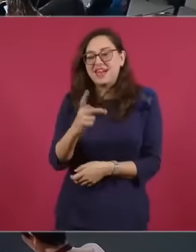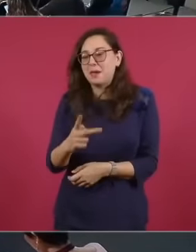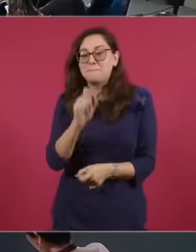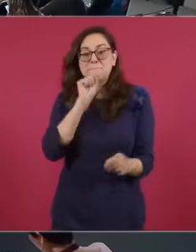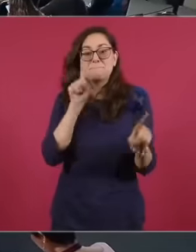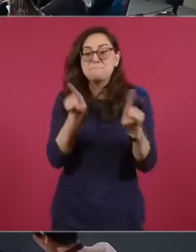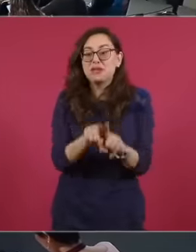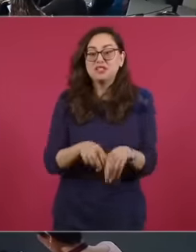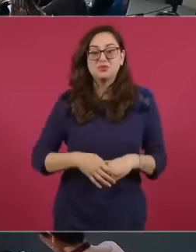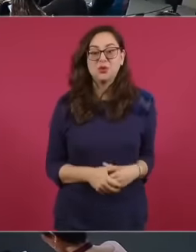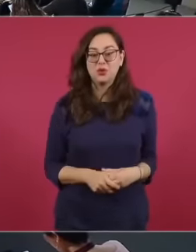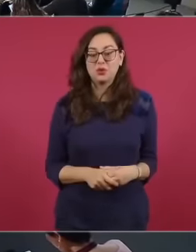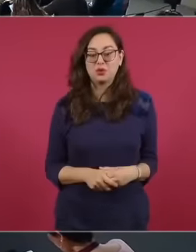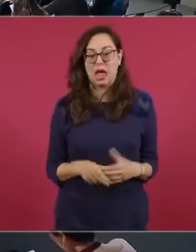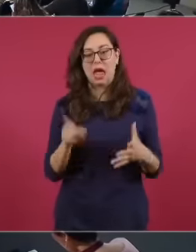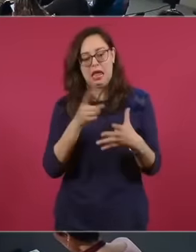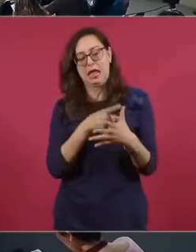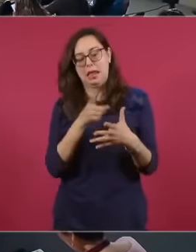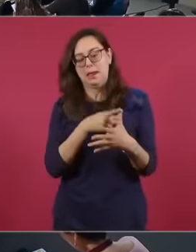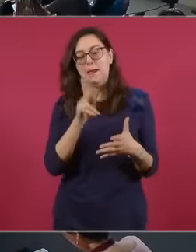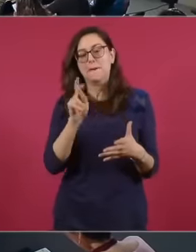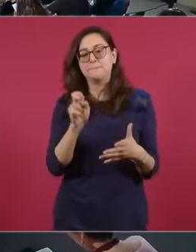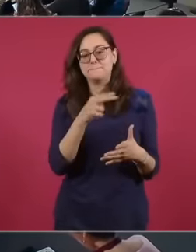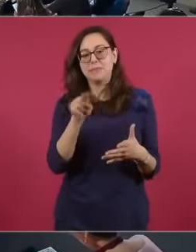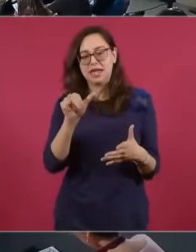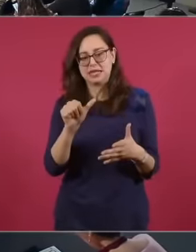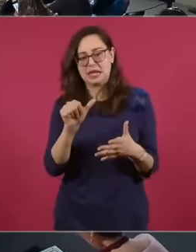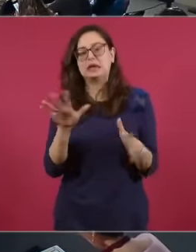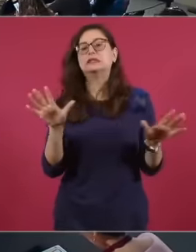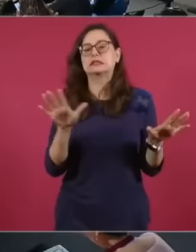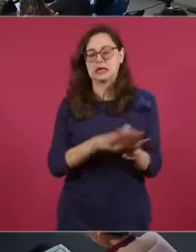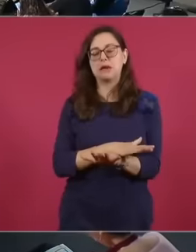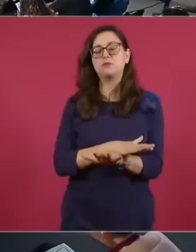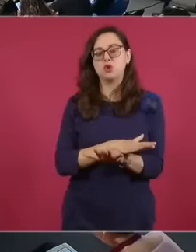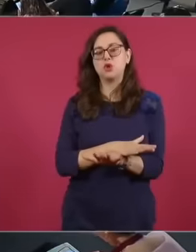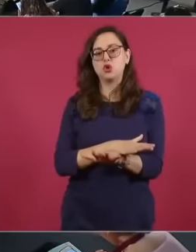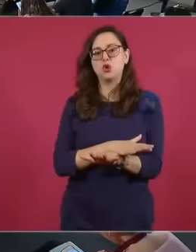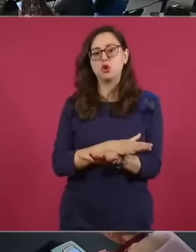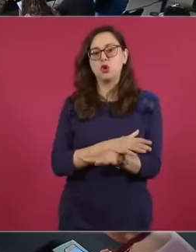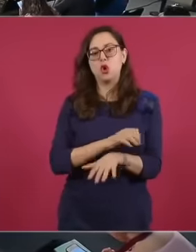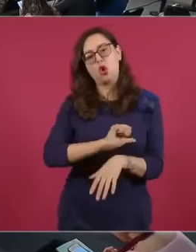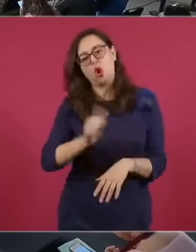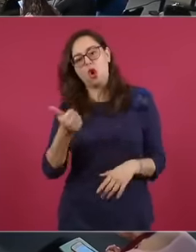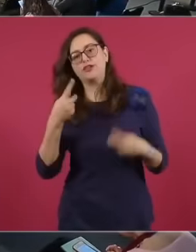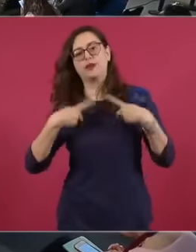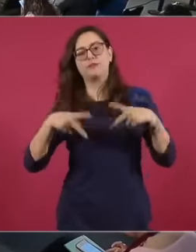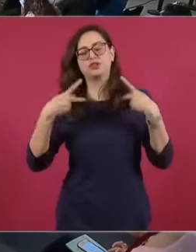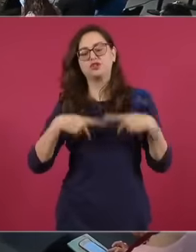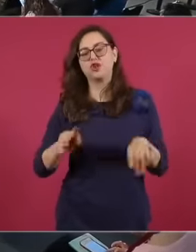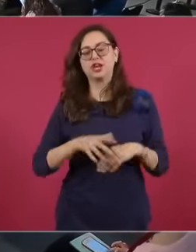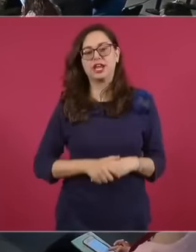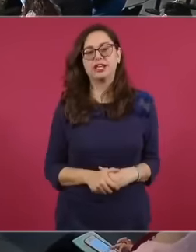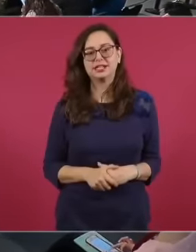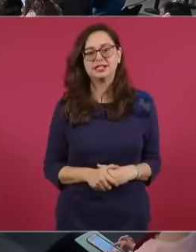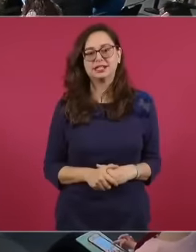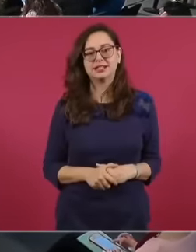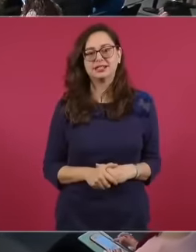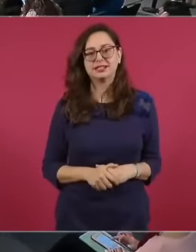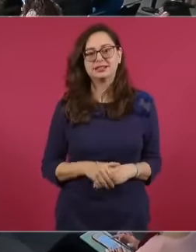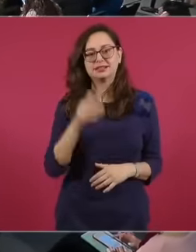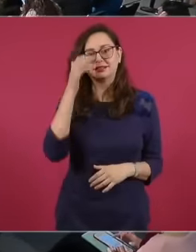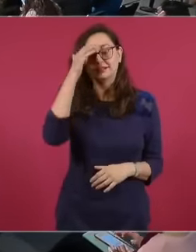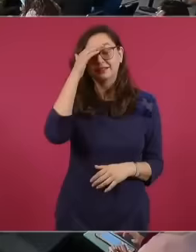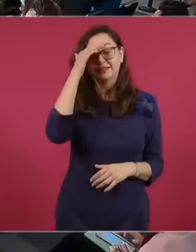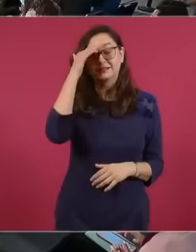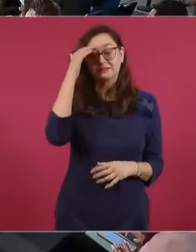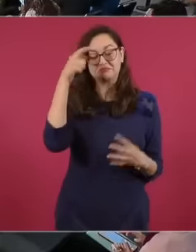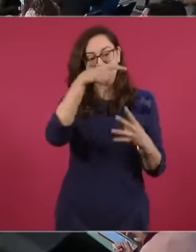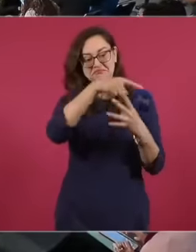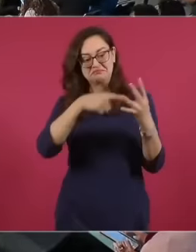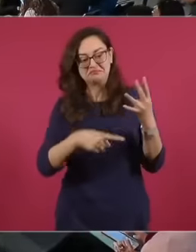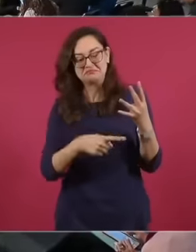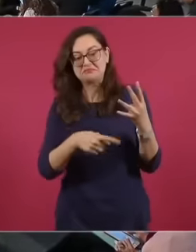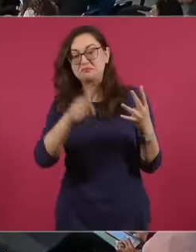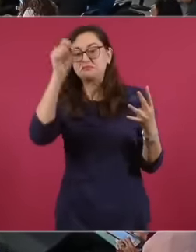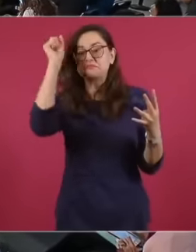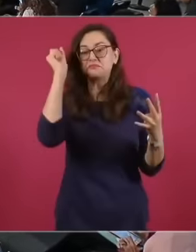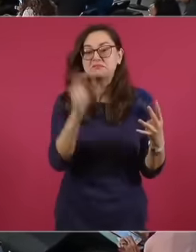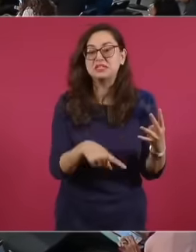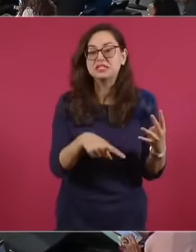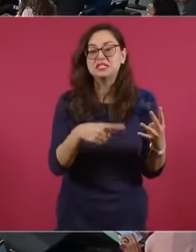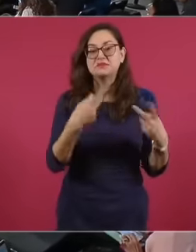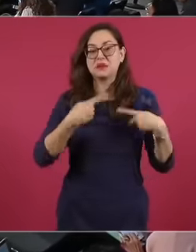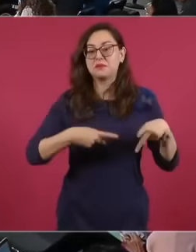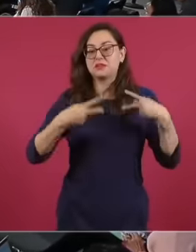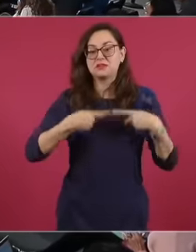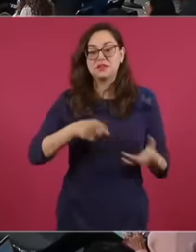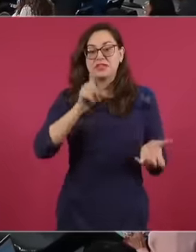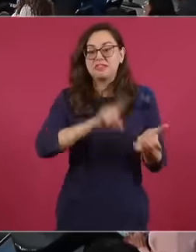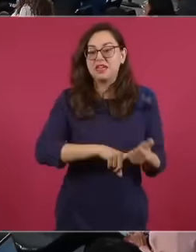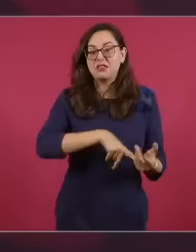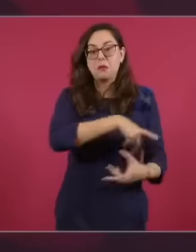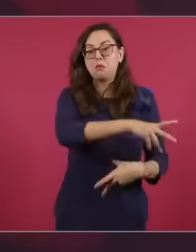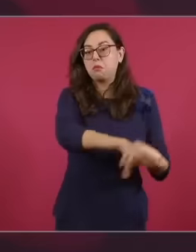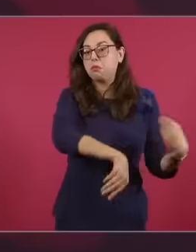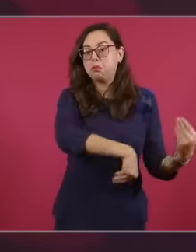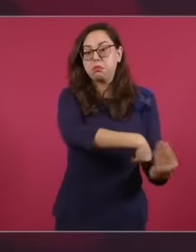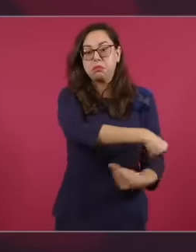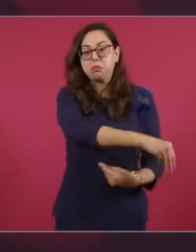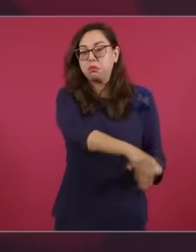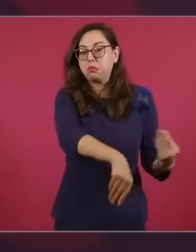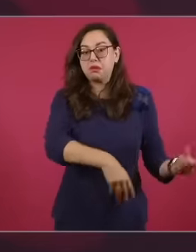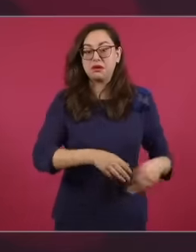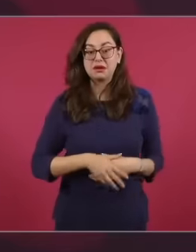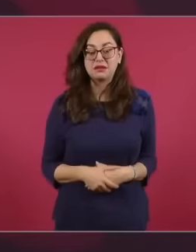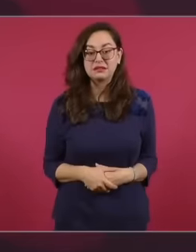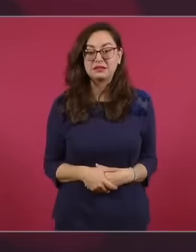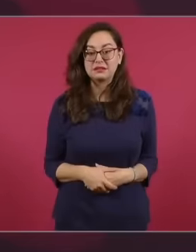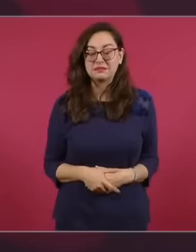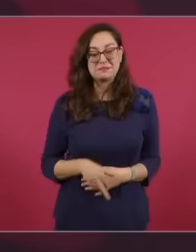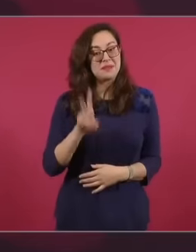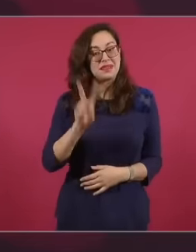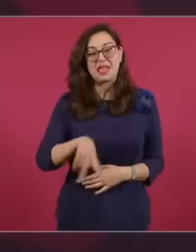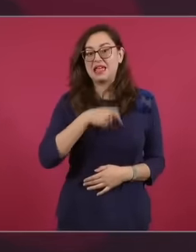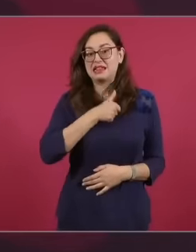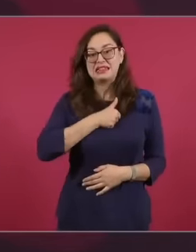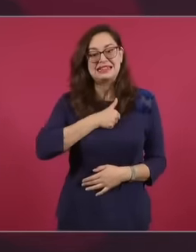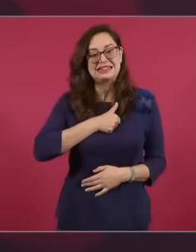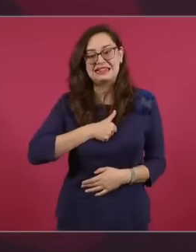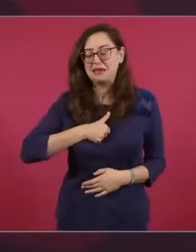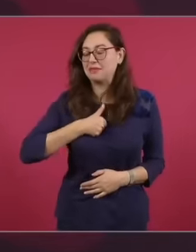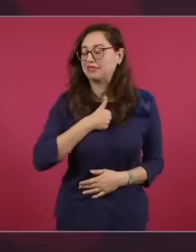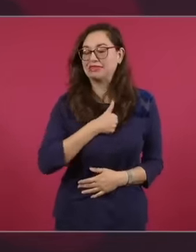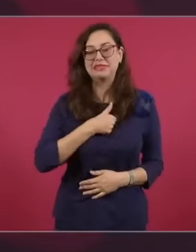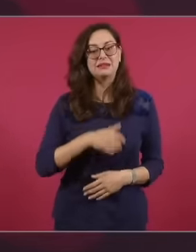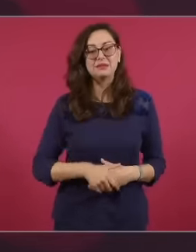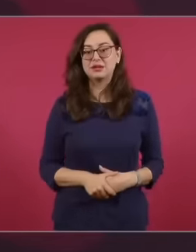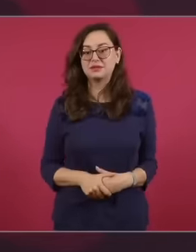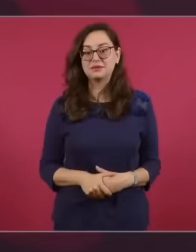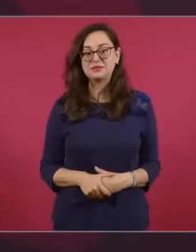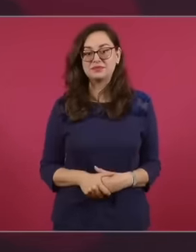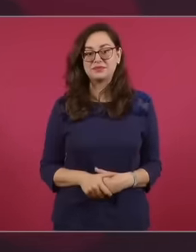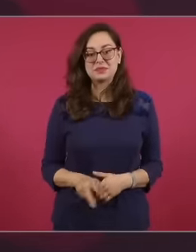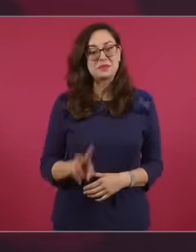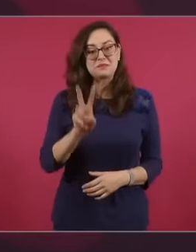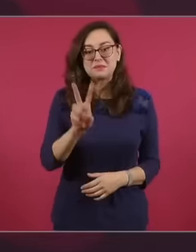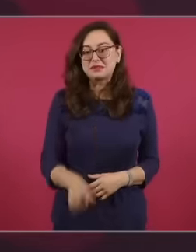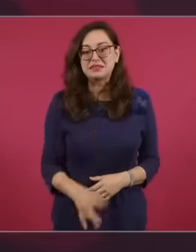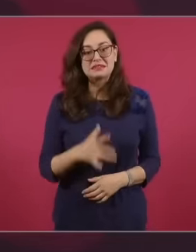last six-year term, so eh, it's unfortunate, I couldn't stop discussing this issue because it's a shame